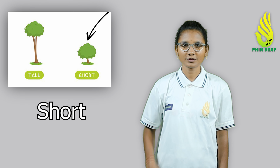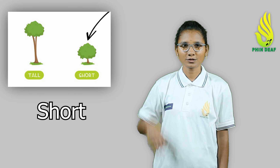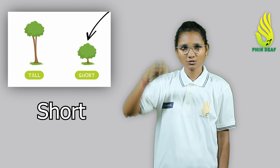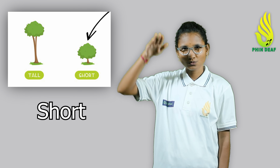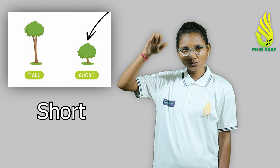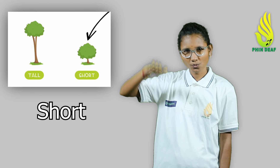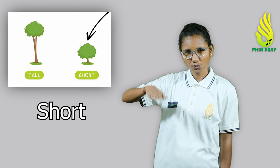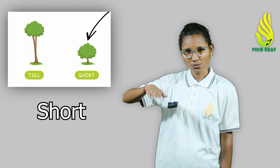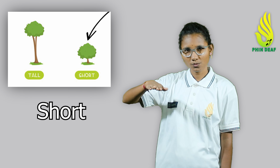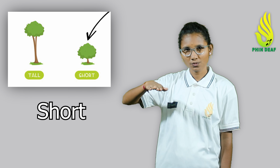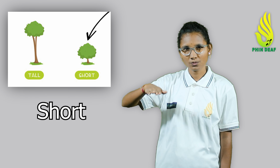Short